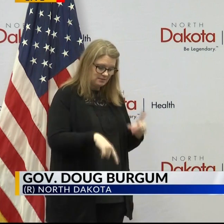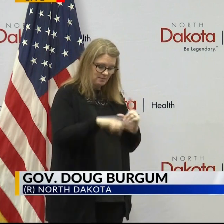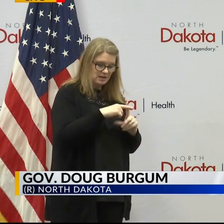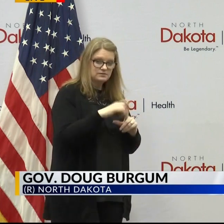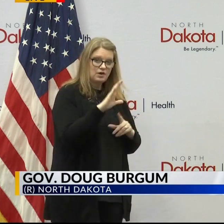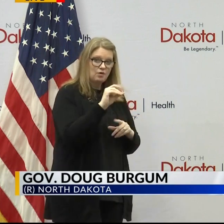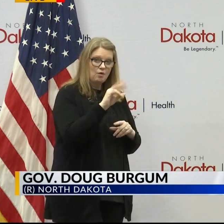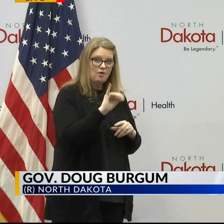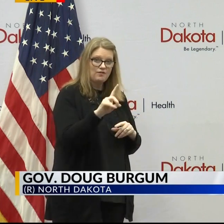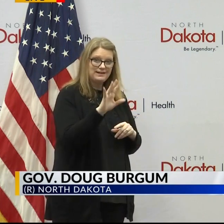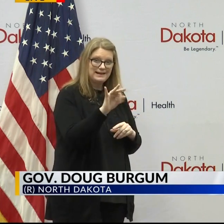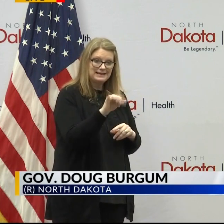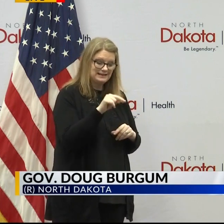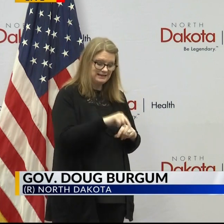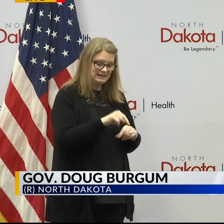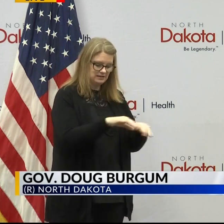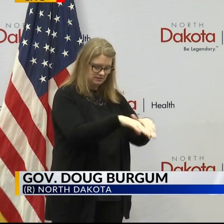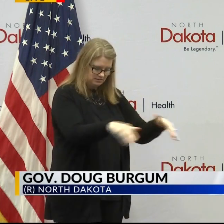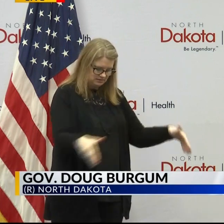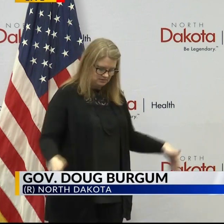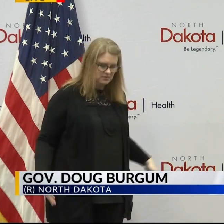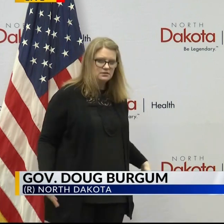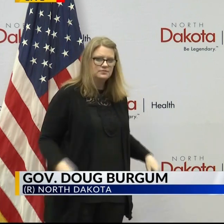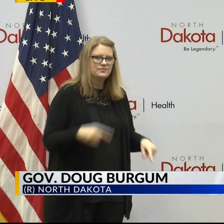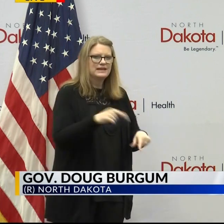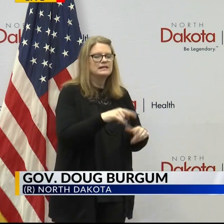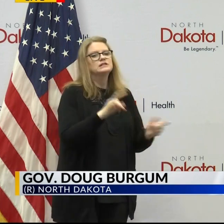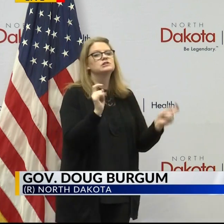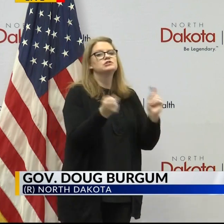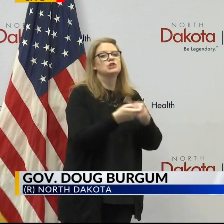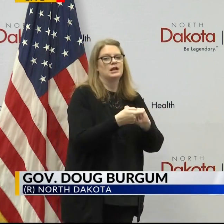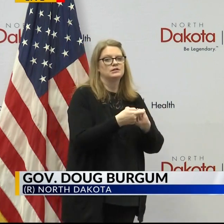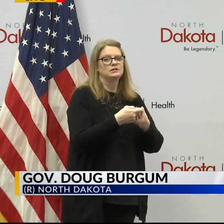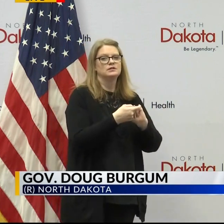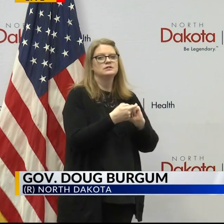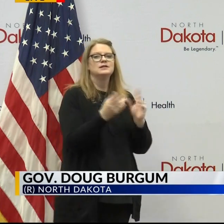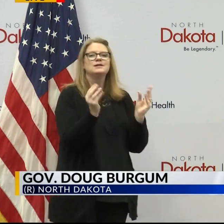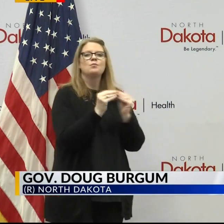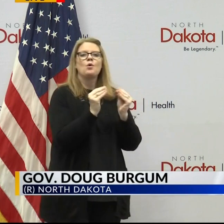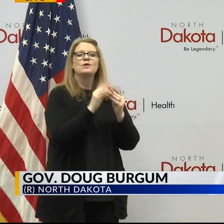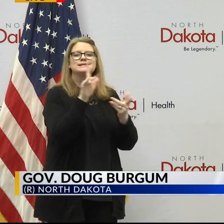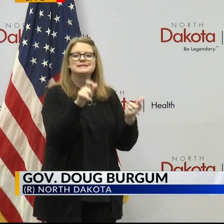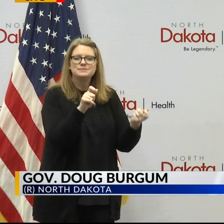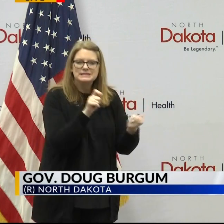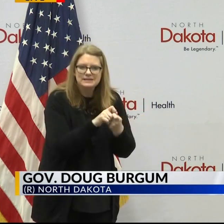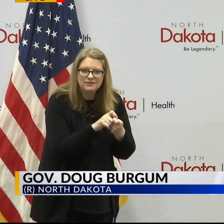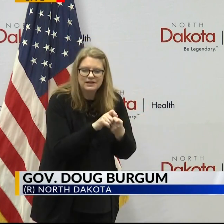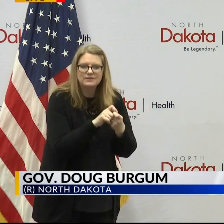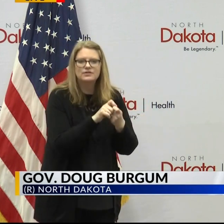TODAY AN AMENDMENT TO A PRIOR EXECUTIVE ORDER RELATED TO QUARANTINE WHEN SOMEONE IN THE HOUSEHOLD TESTS POSITIVE FOR